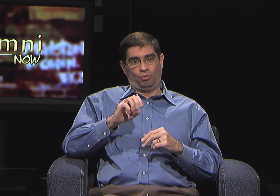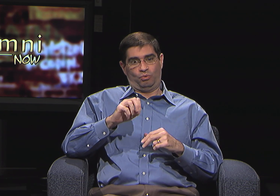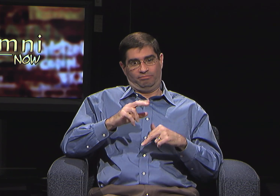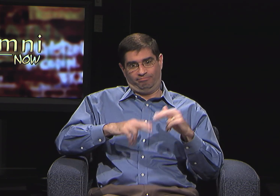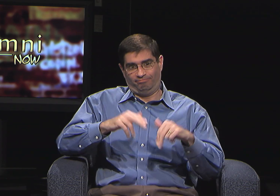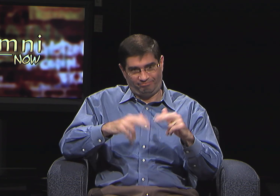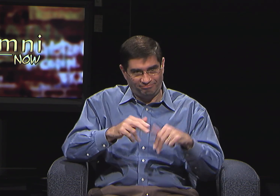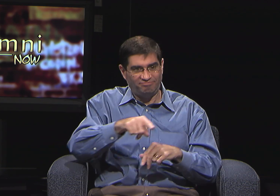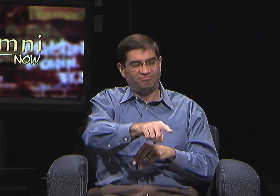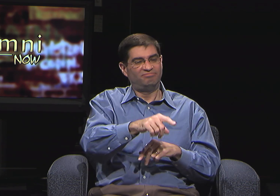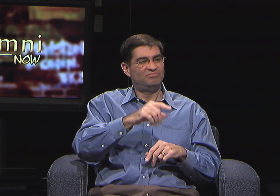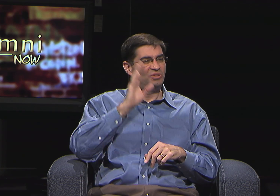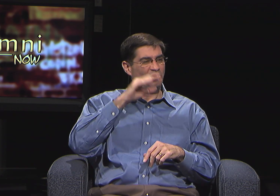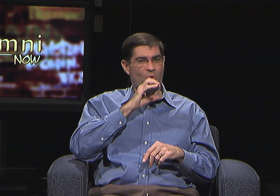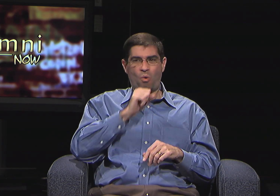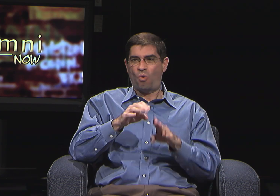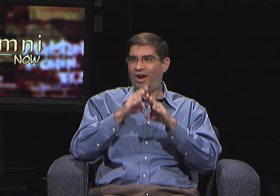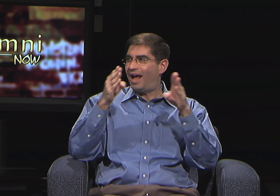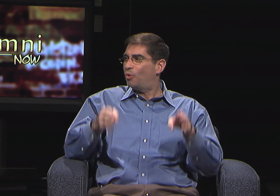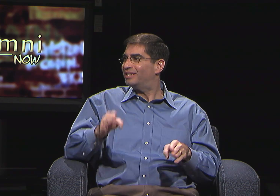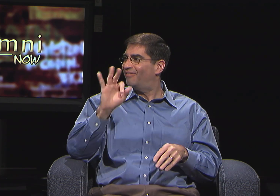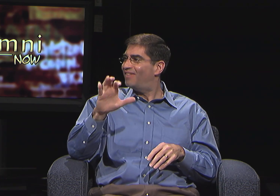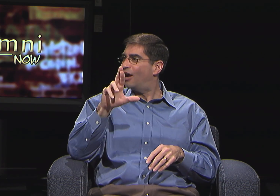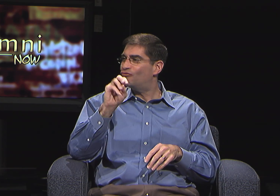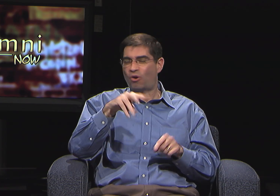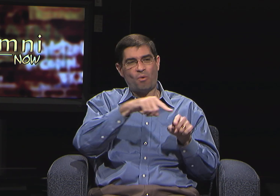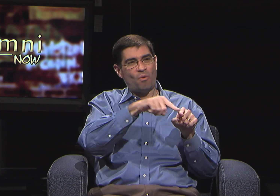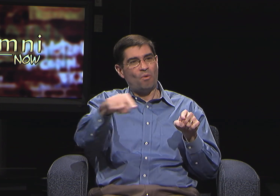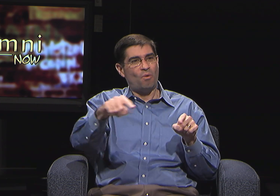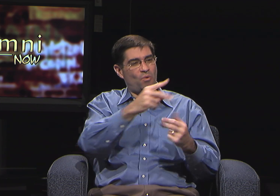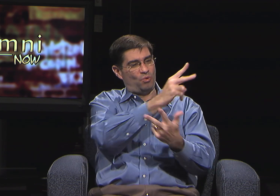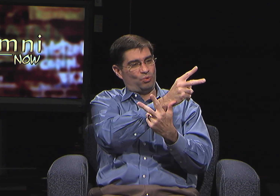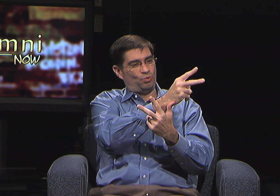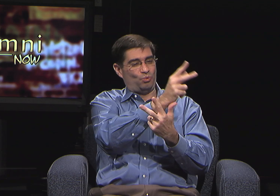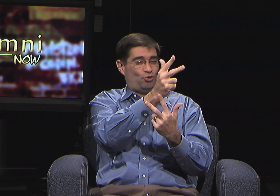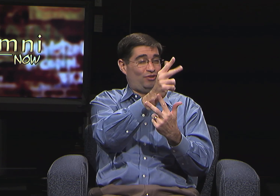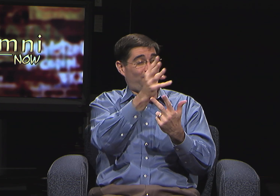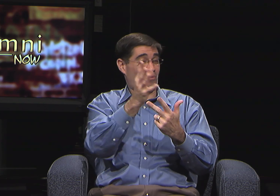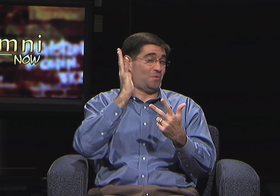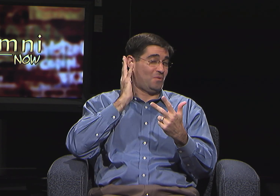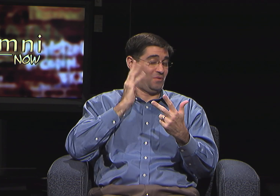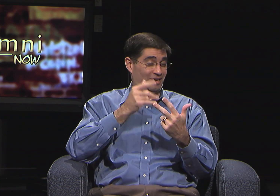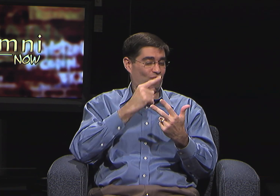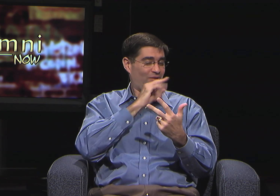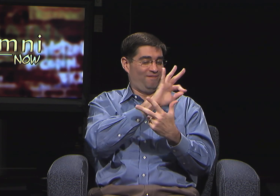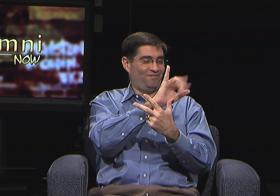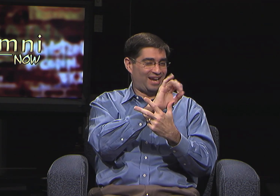of some of the houses on Faculty Row that were called Houses 2, 3 and 4.